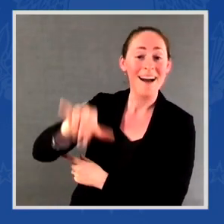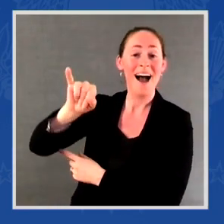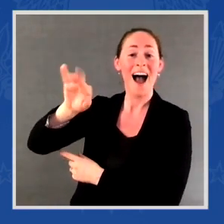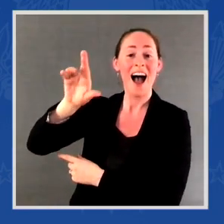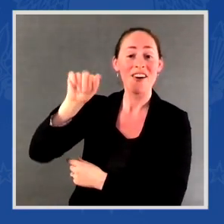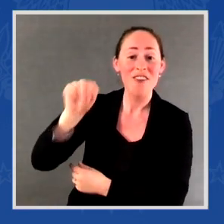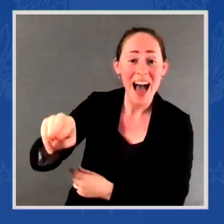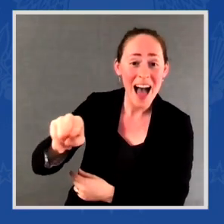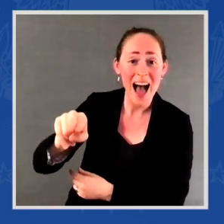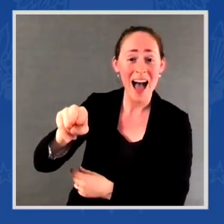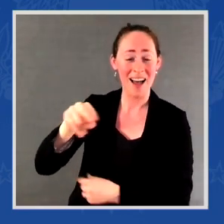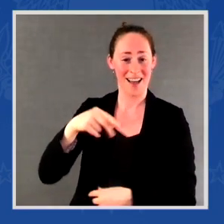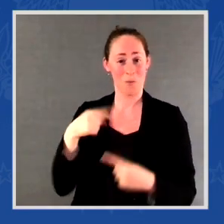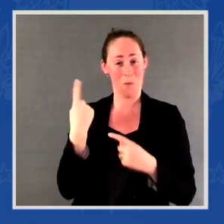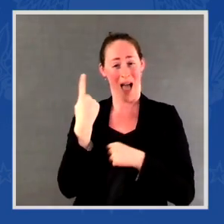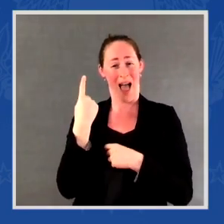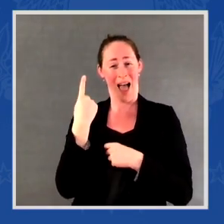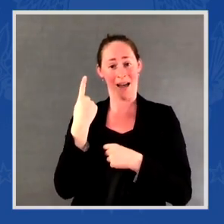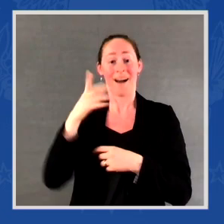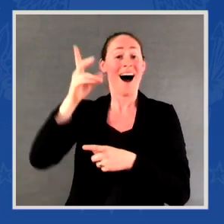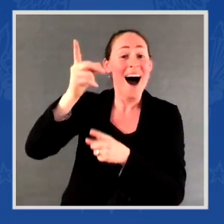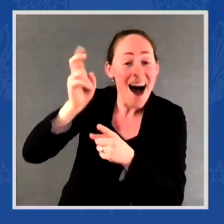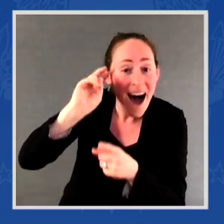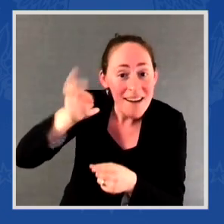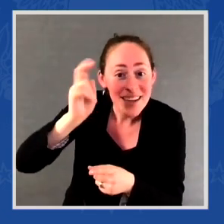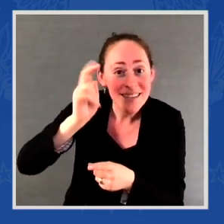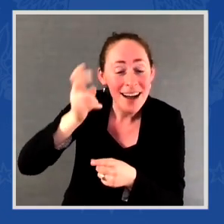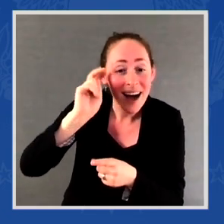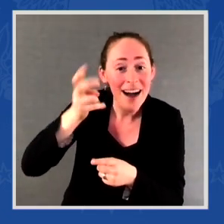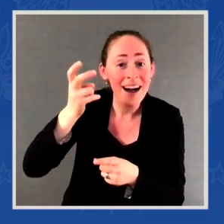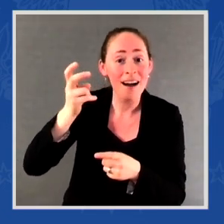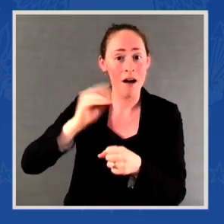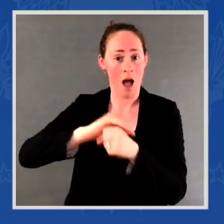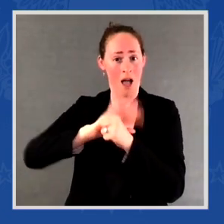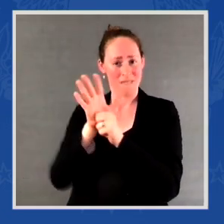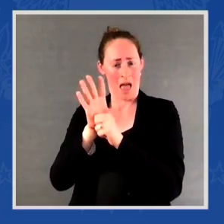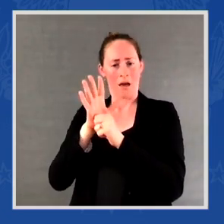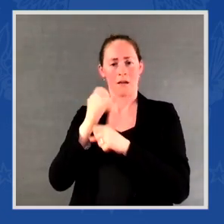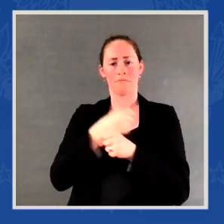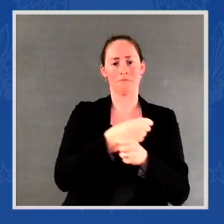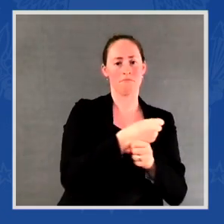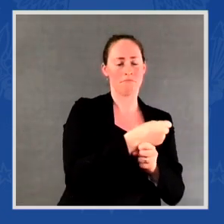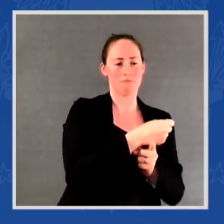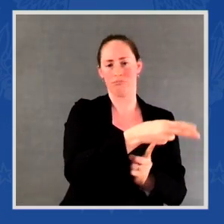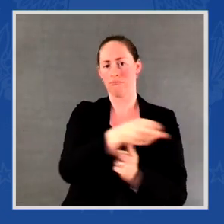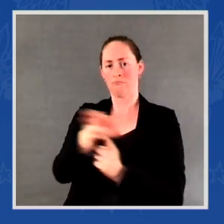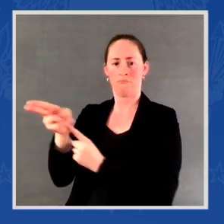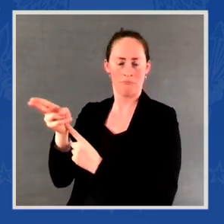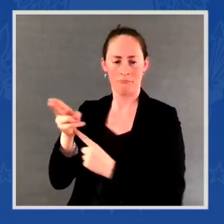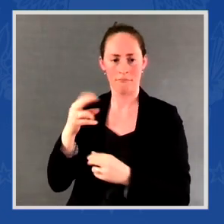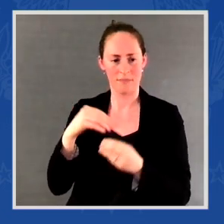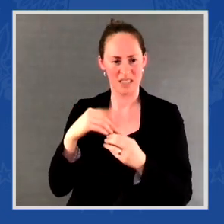Afghanistan. More lives lost in a year than every major war in the 20th century